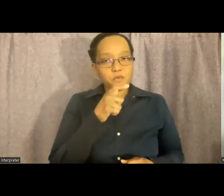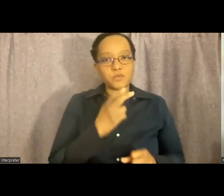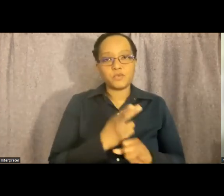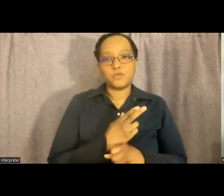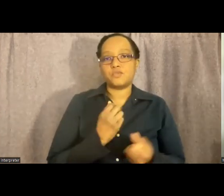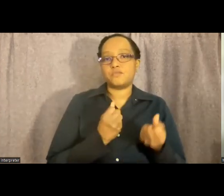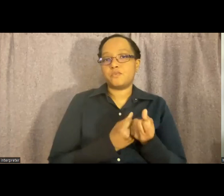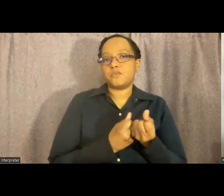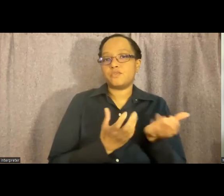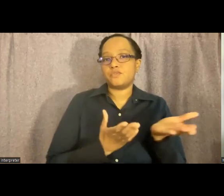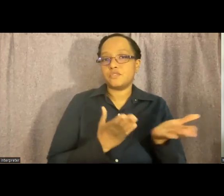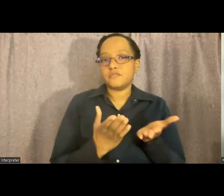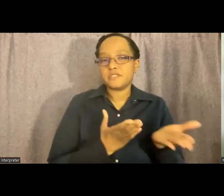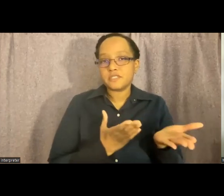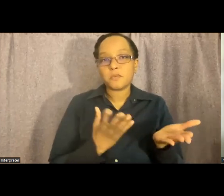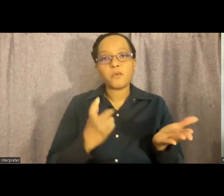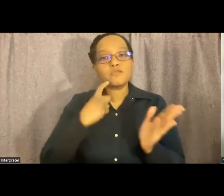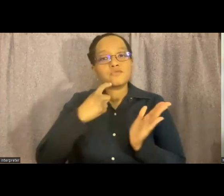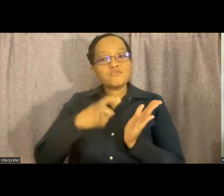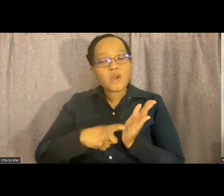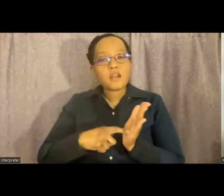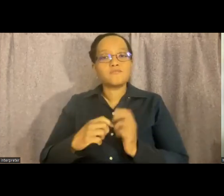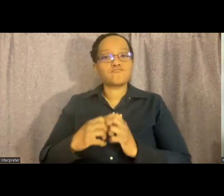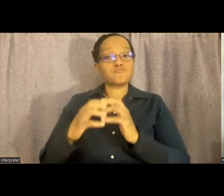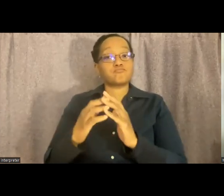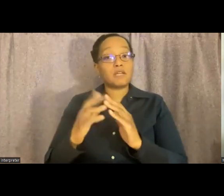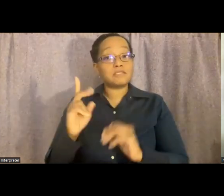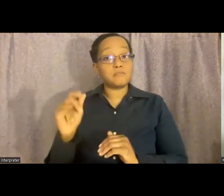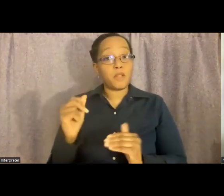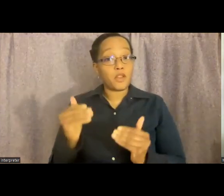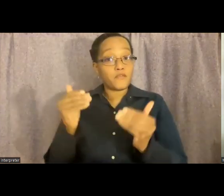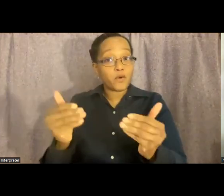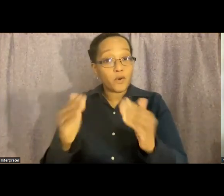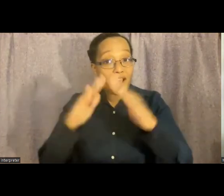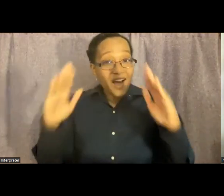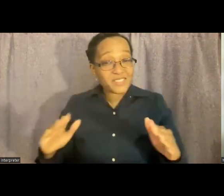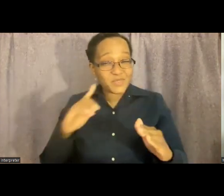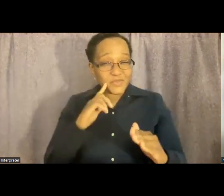And recognizing that in building disability housing, we create better community for all